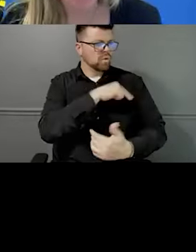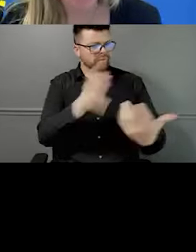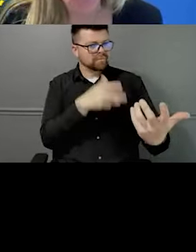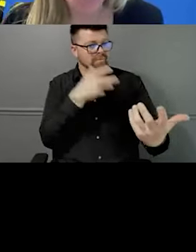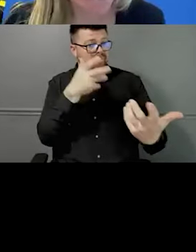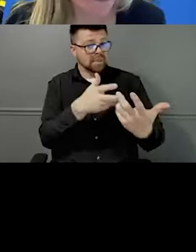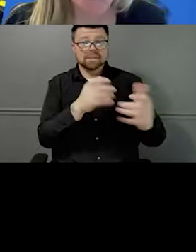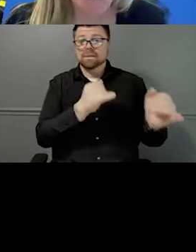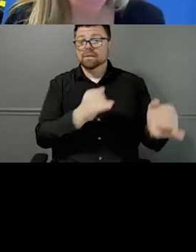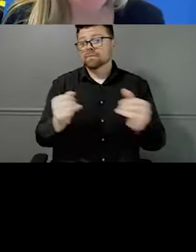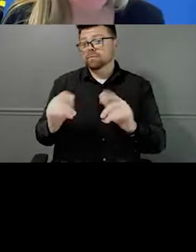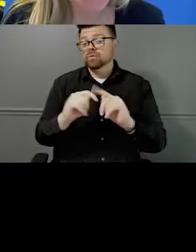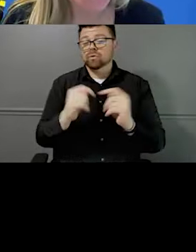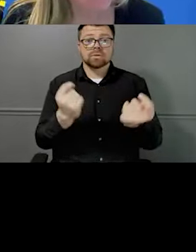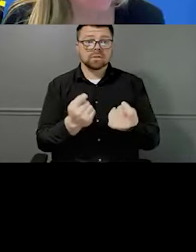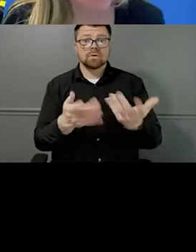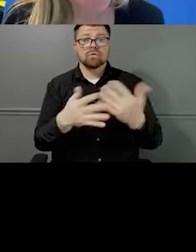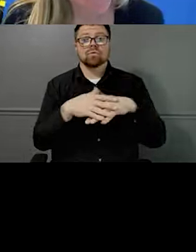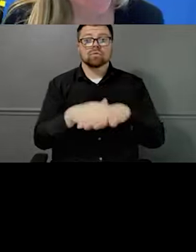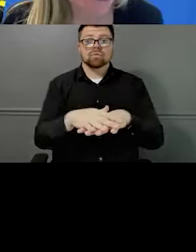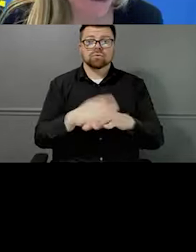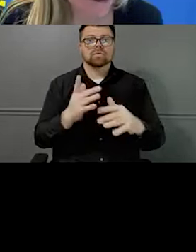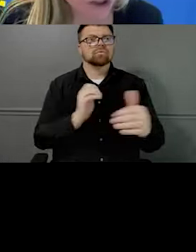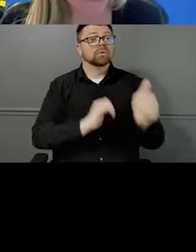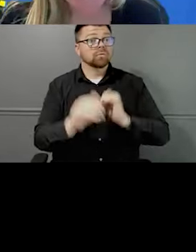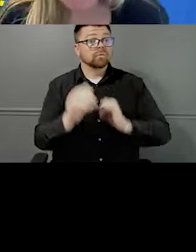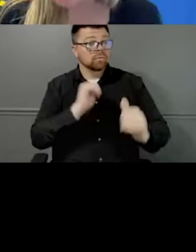or organization is to conduct the proposed activity.